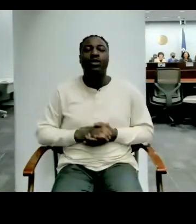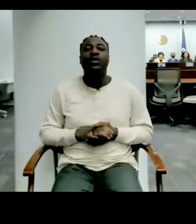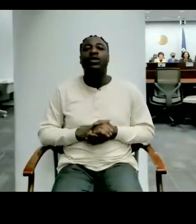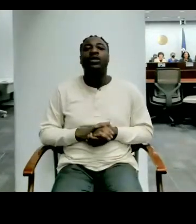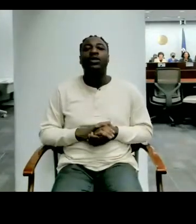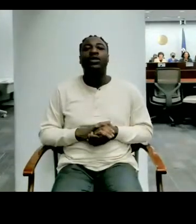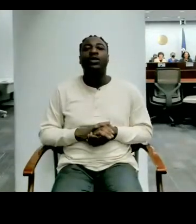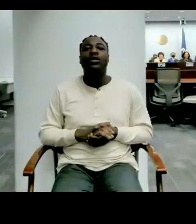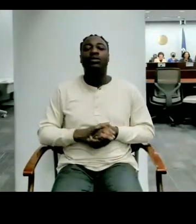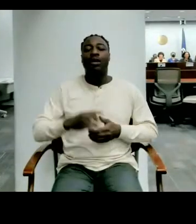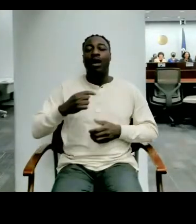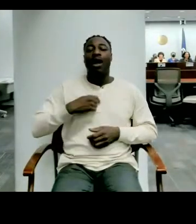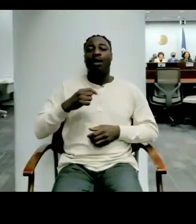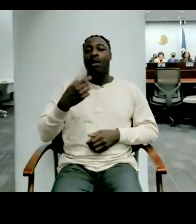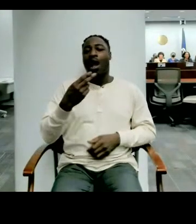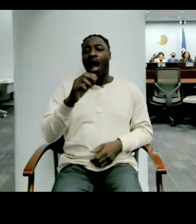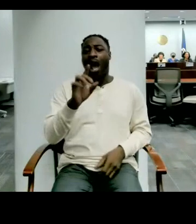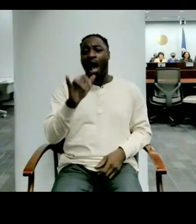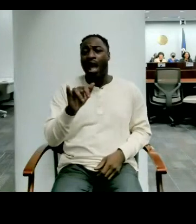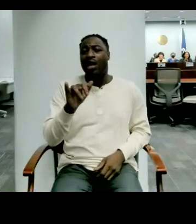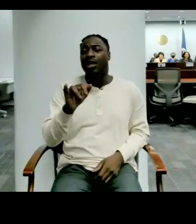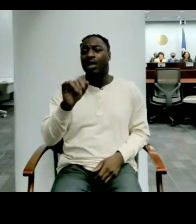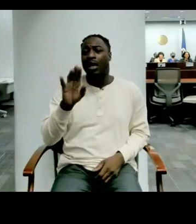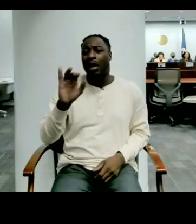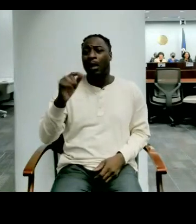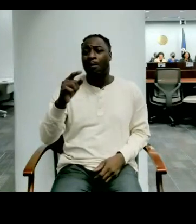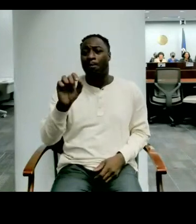I'm Holly Biglow, a government affairs director on